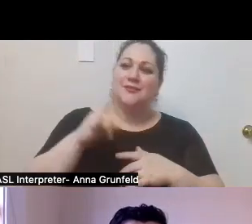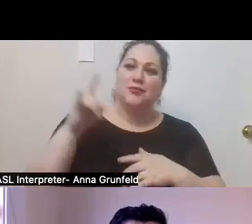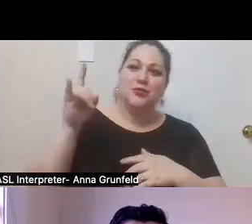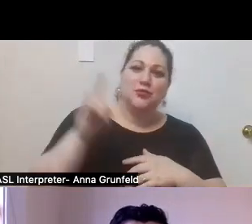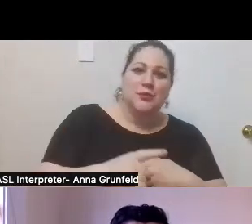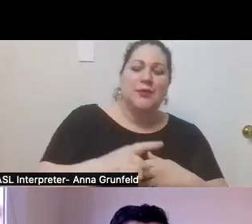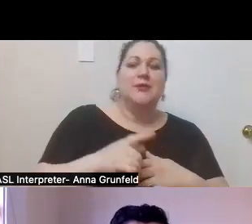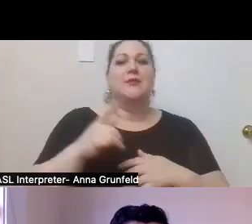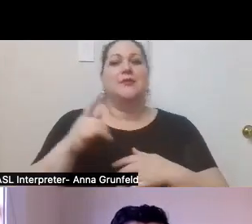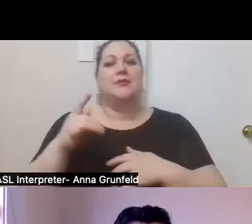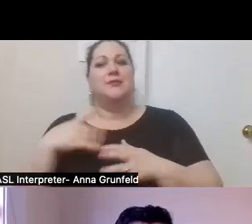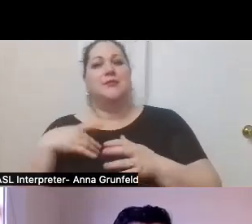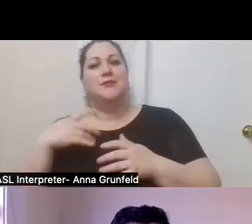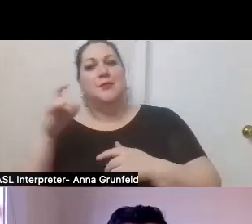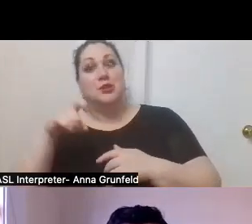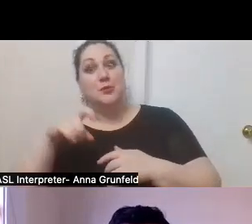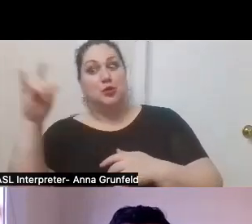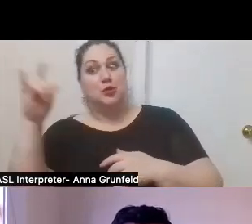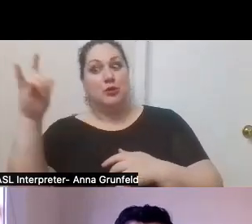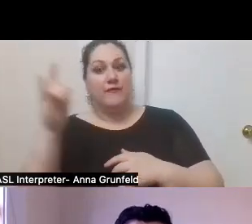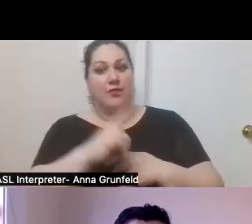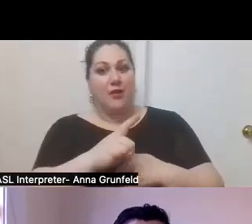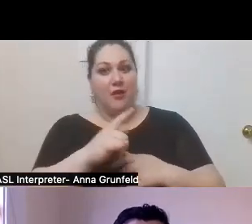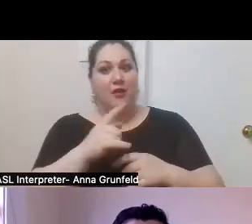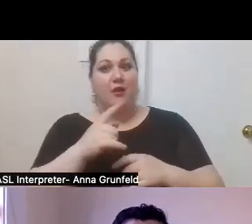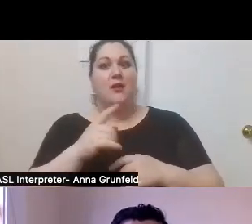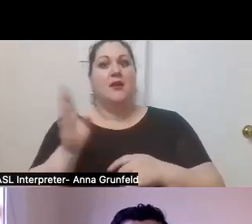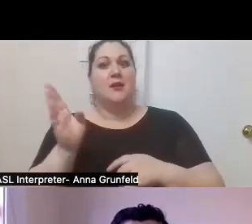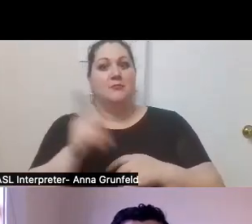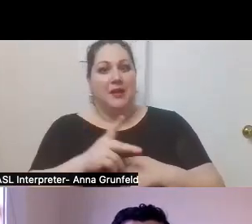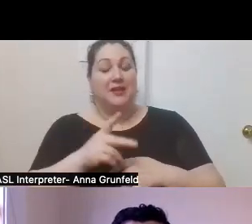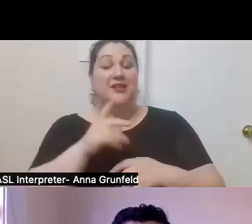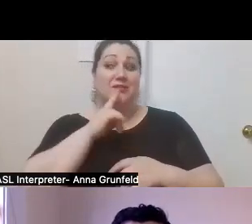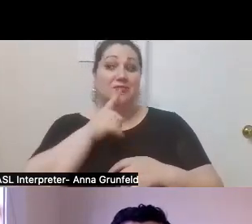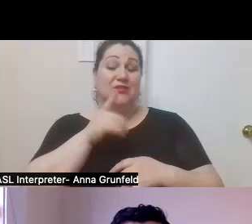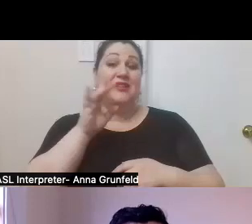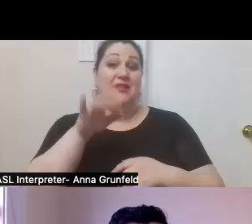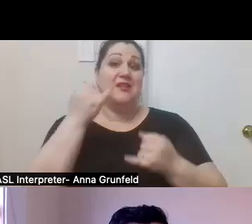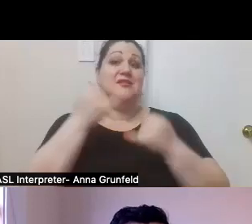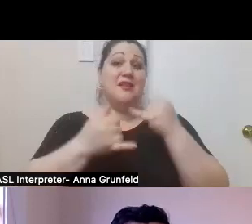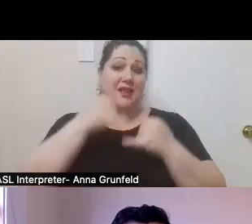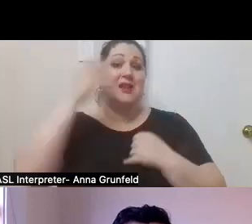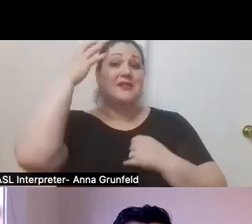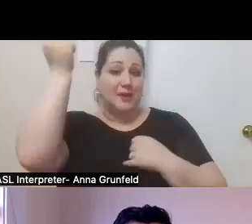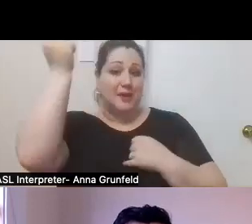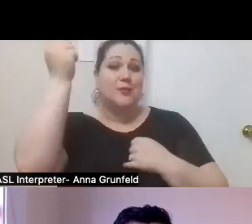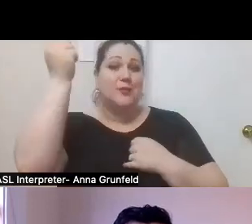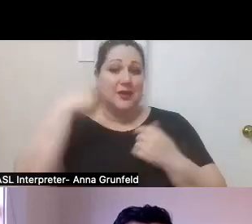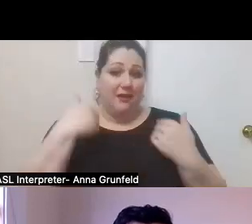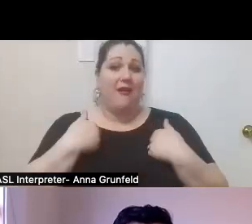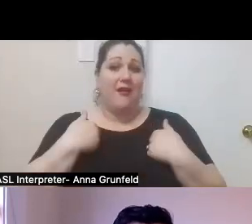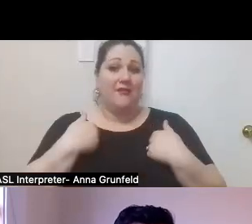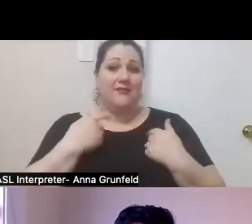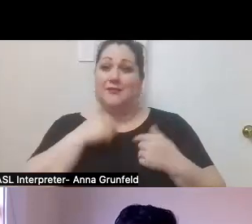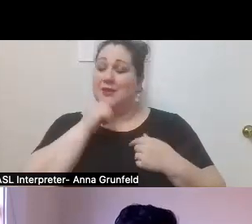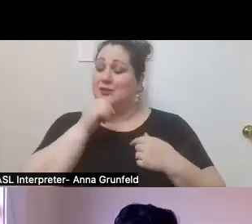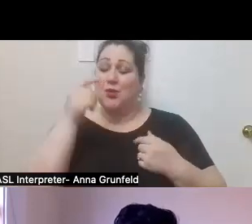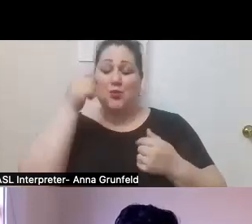It was the last memory I had. I don't remember anything more from that day or the next few weeks.